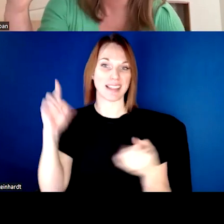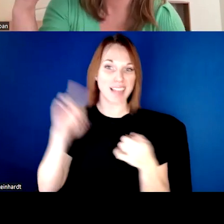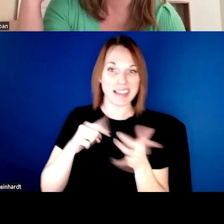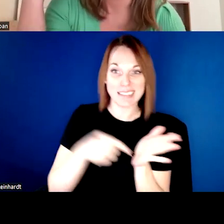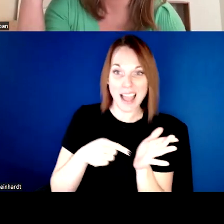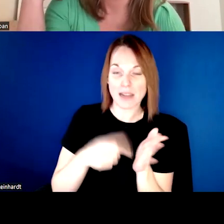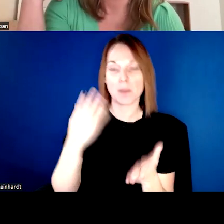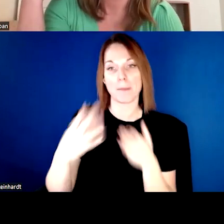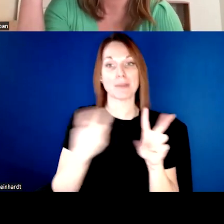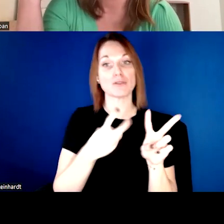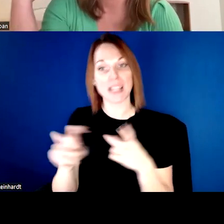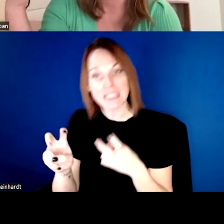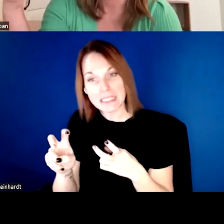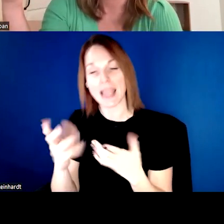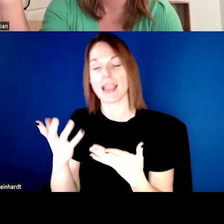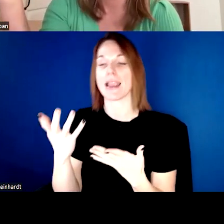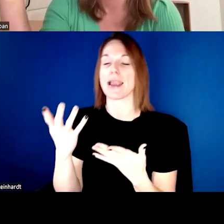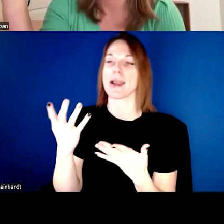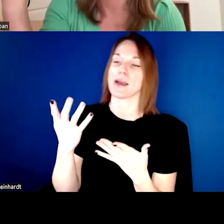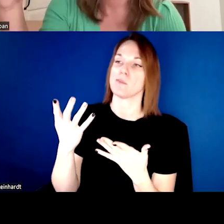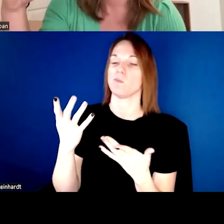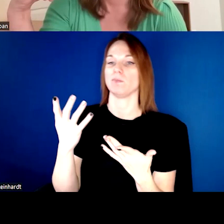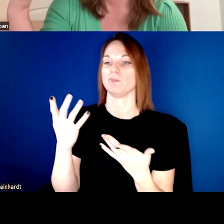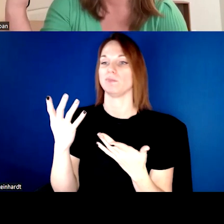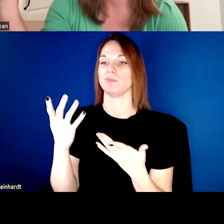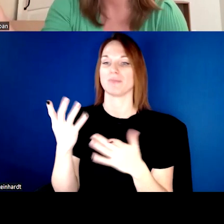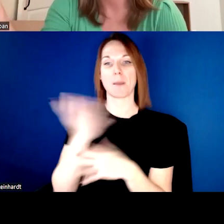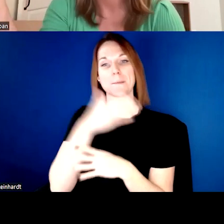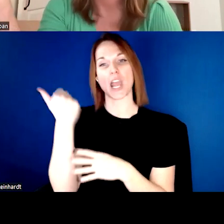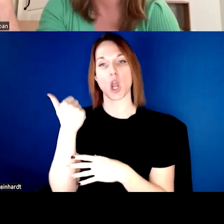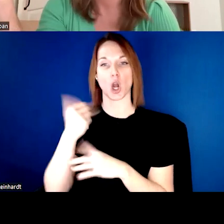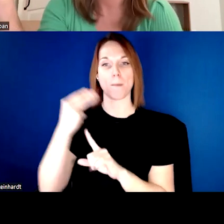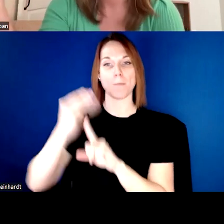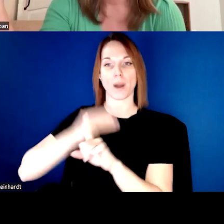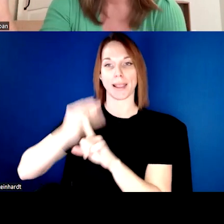into having a better mortgage contract, or you know being able to buy earlier.